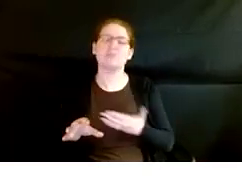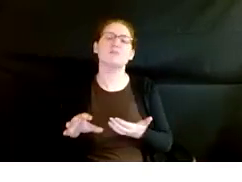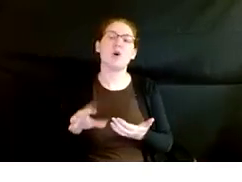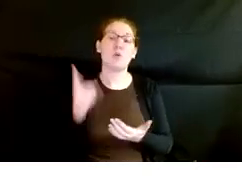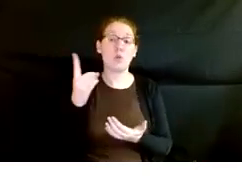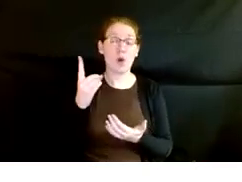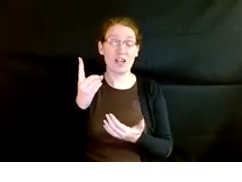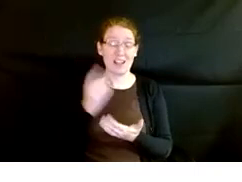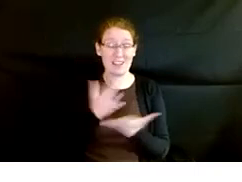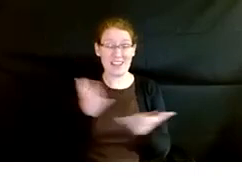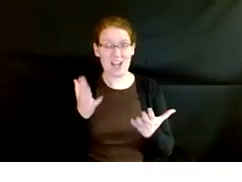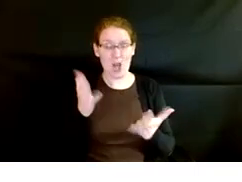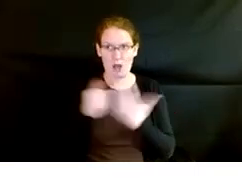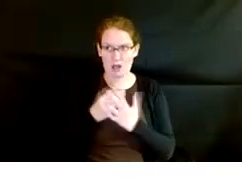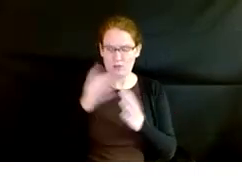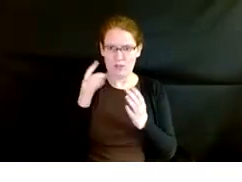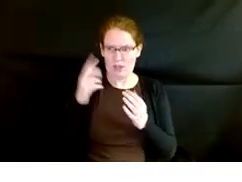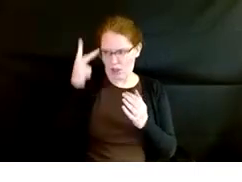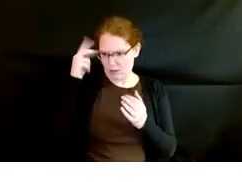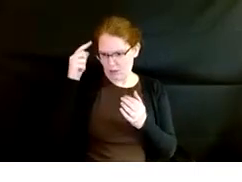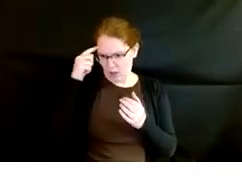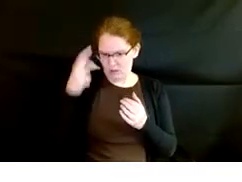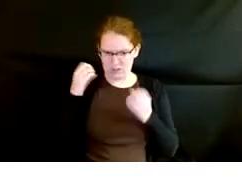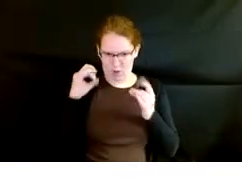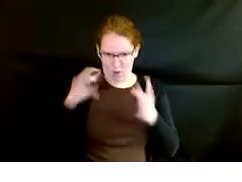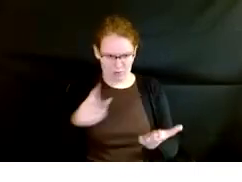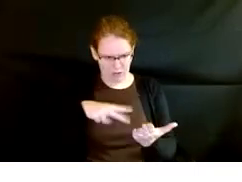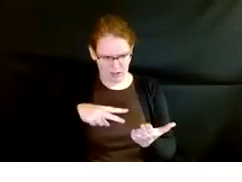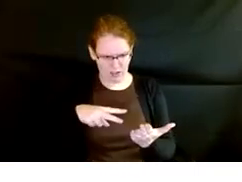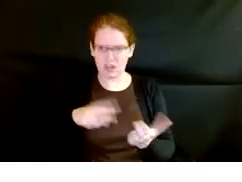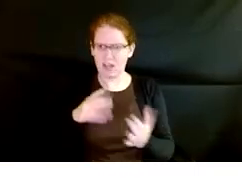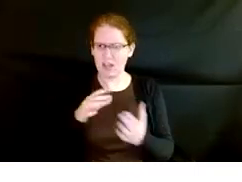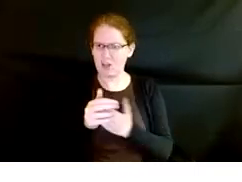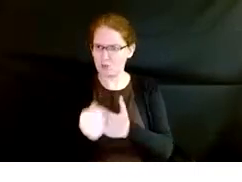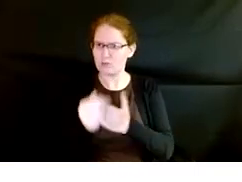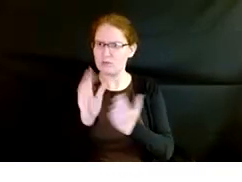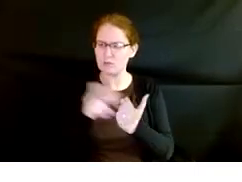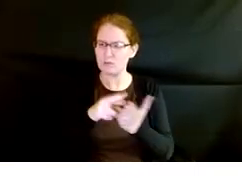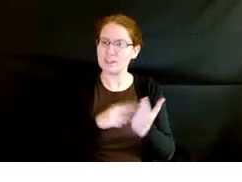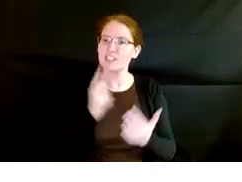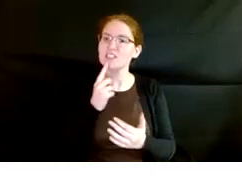all horrified to see as part of the guidelines there's this thing called the SOFA Assessment